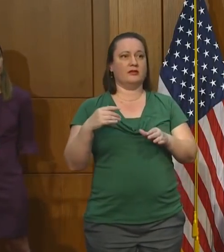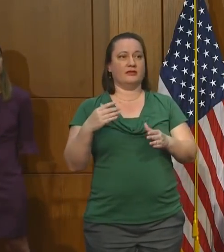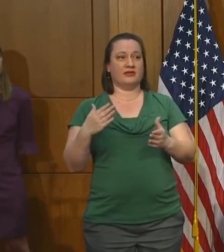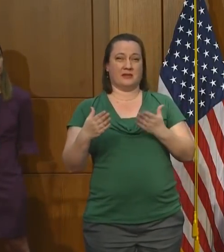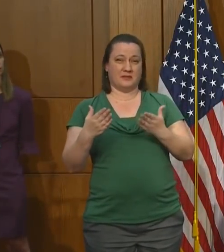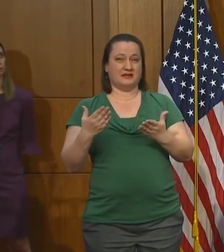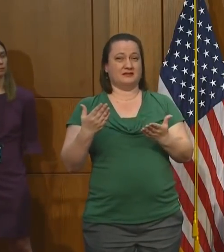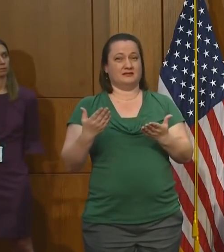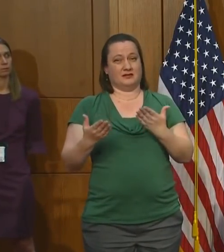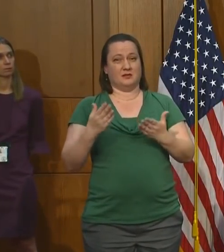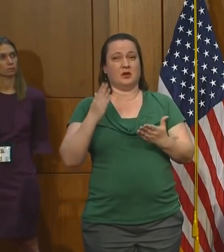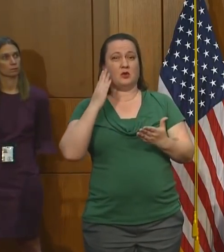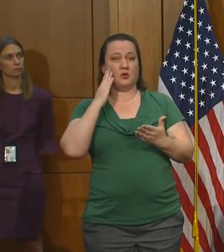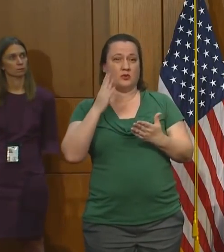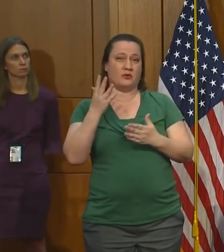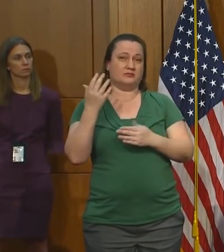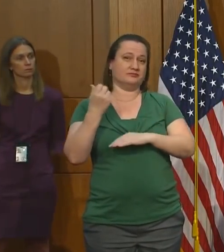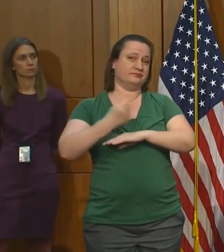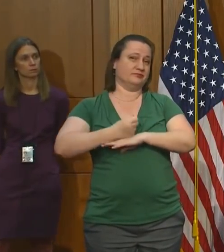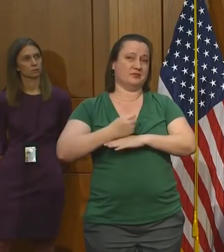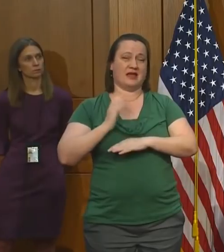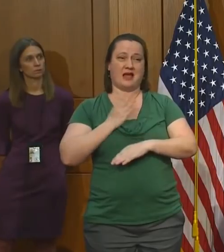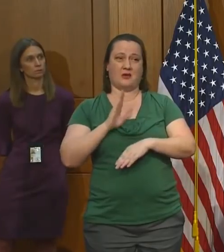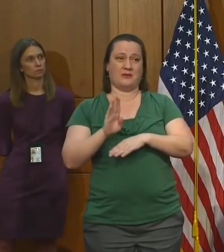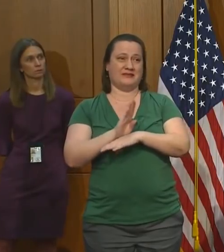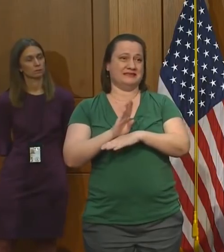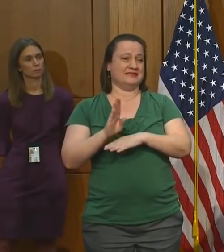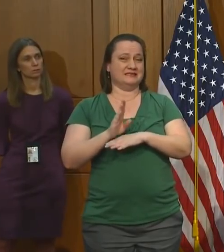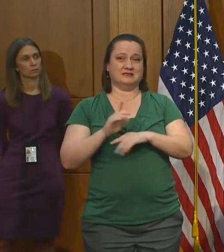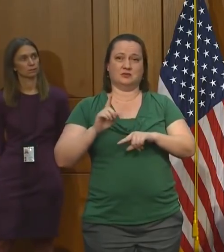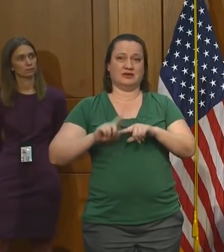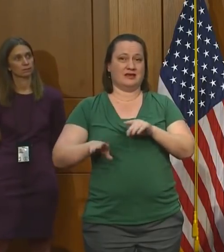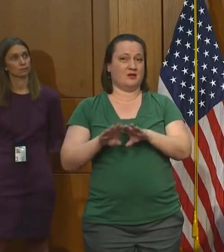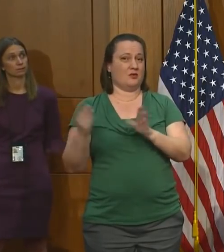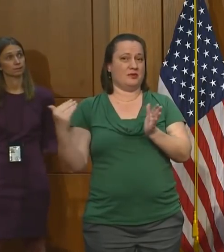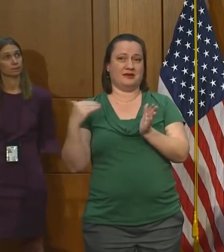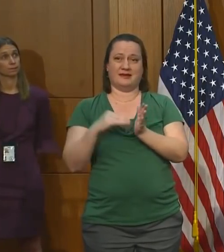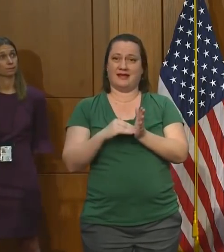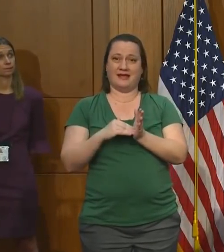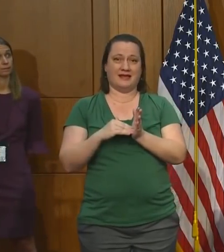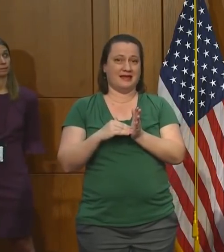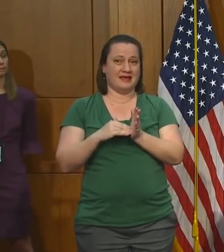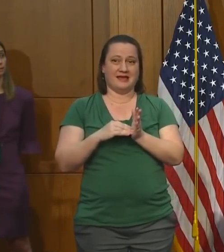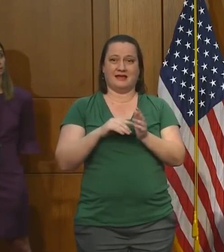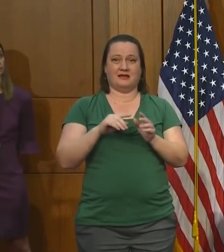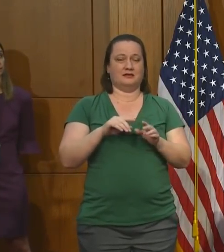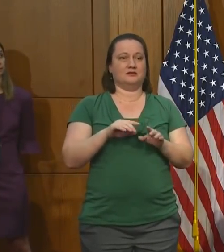THIS LOAN BECAUSE IF YOU ALLOW US TO RIO. AND GO BACK TO CLOSE. WE WERE BEFORE WE HAVE TO